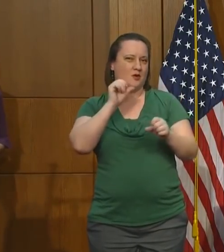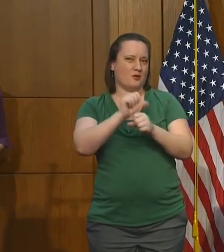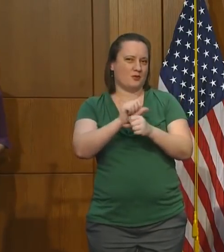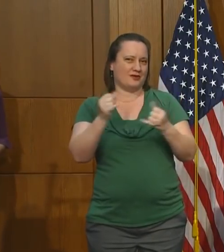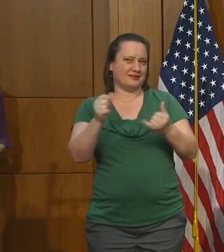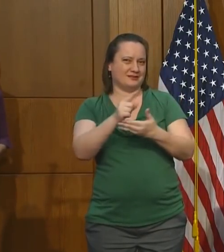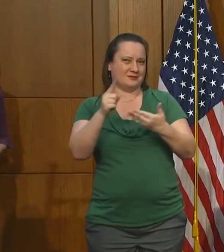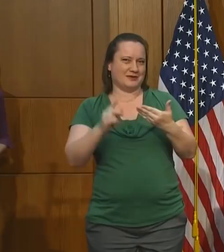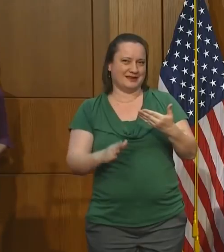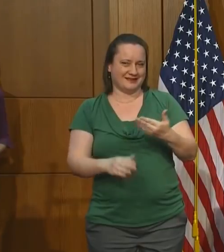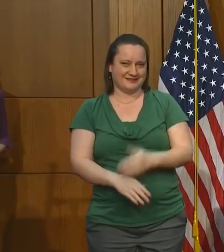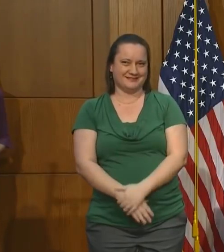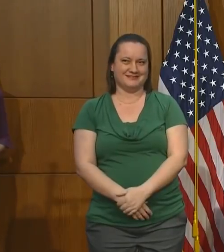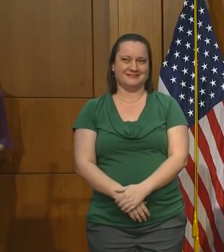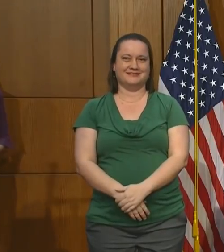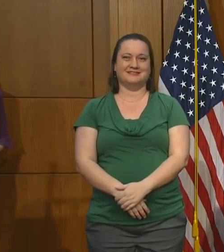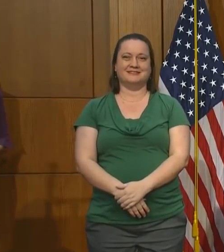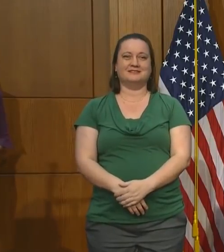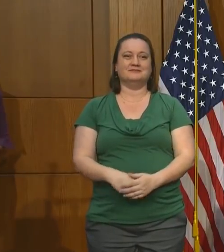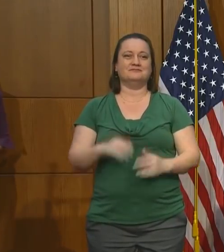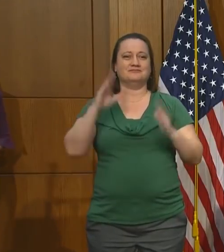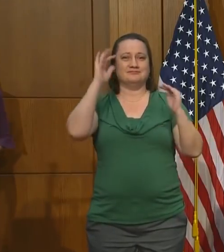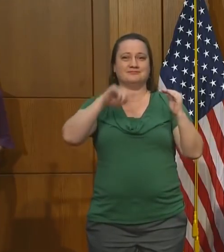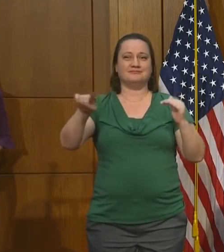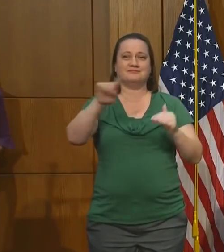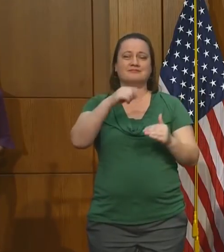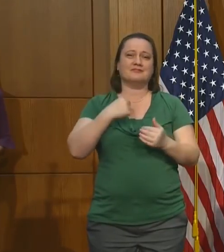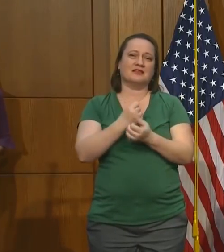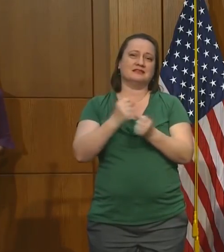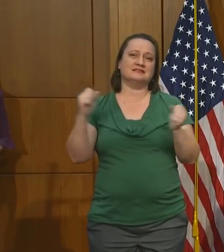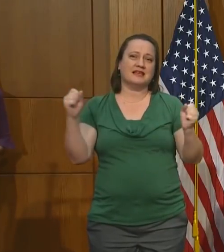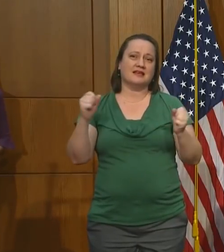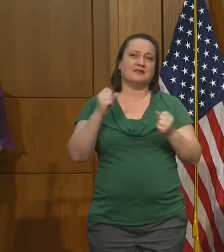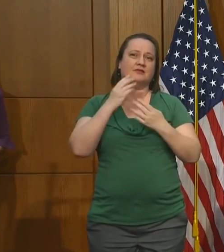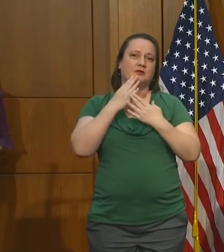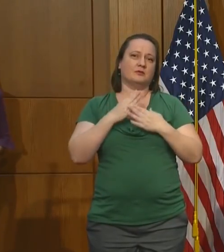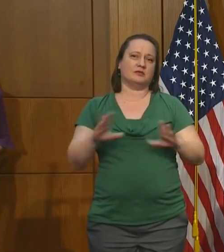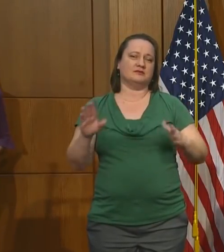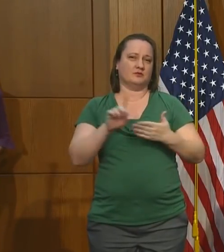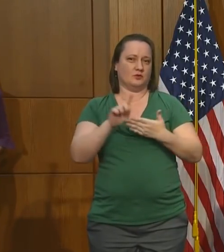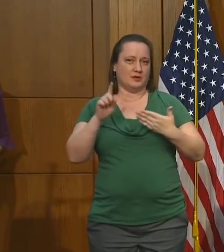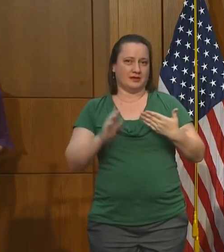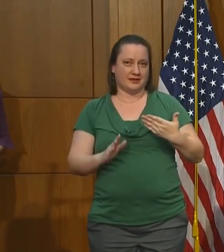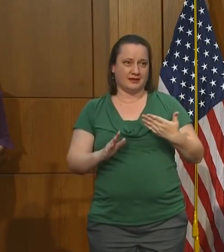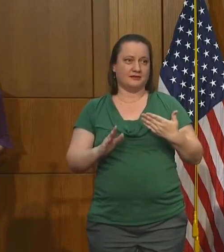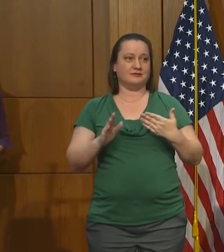AS WE CAN EVERY DAY EVERY WEEK SO. SO IF YOU WILL THAT YOUR HOME MORE FOR THE WEEKEND- I